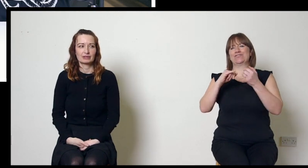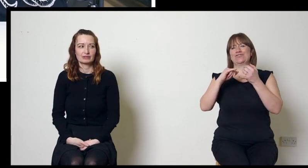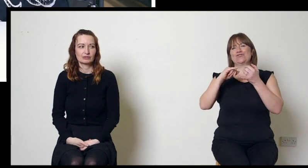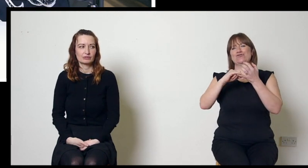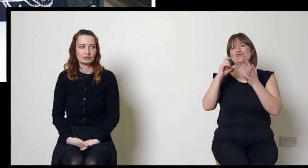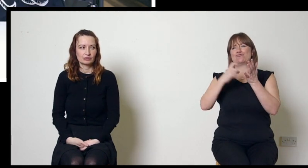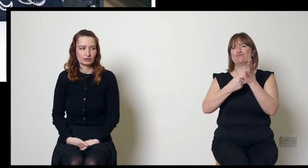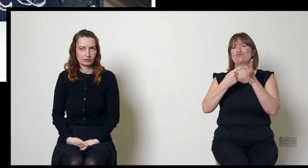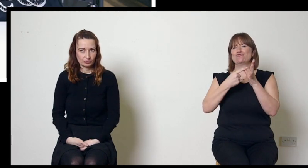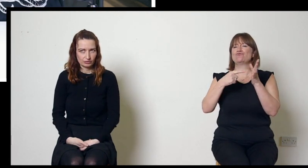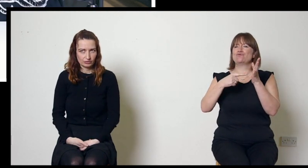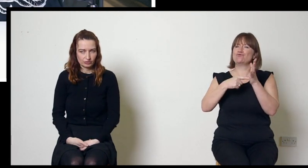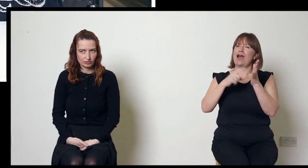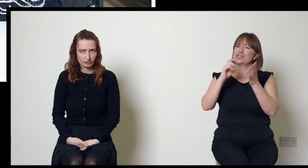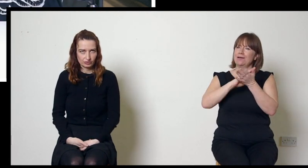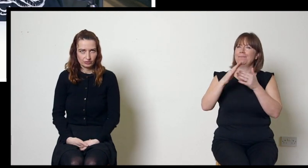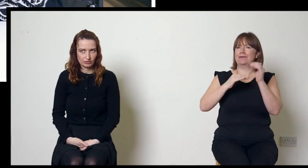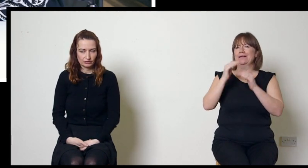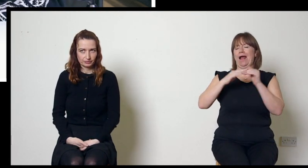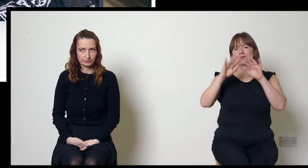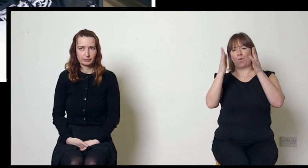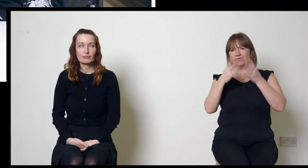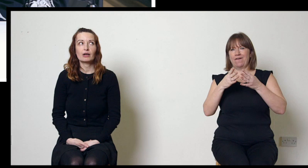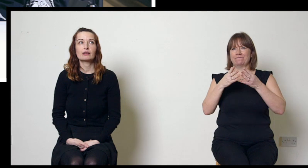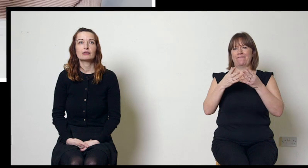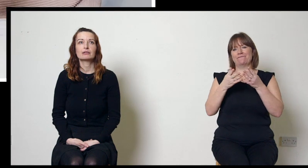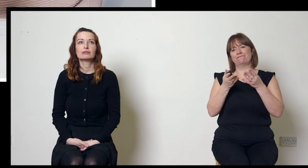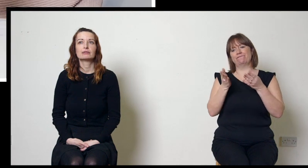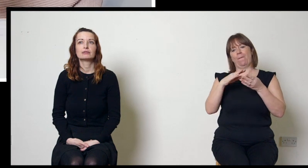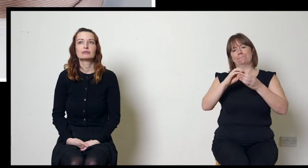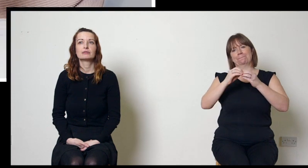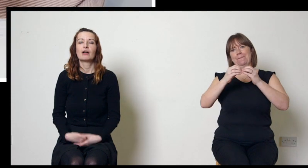sculptures really out of junk and materials you throw away. And that was amazing.